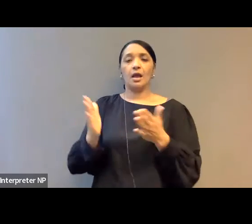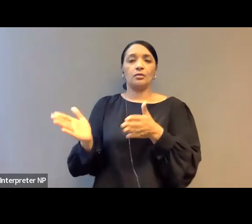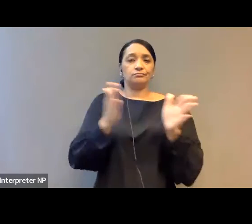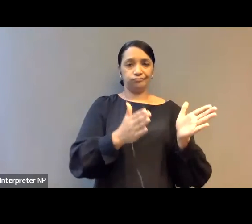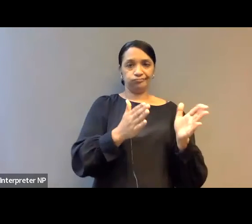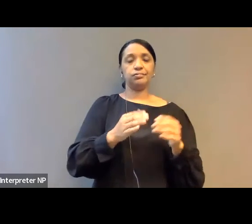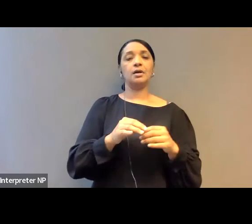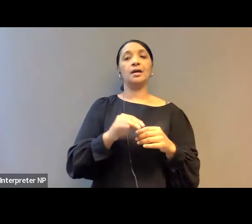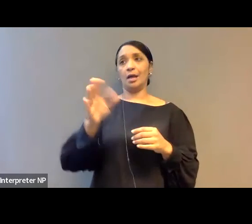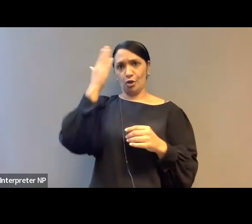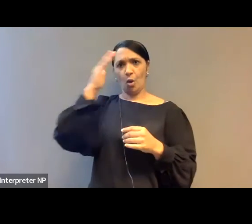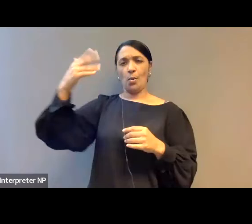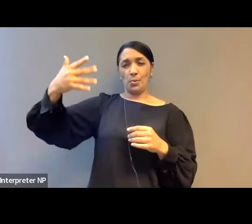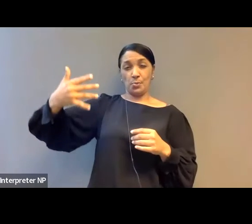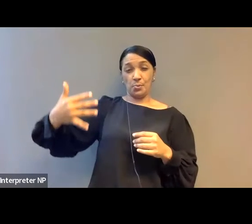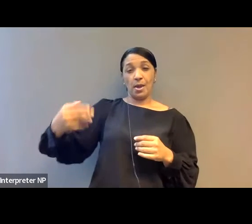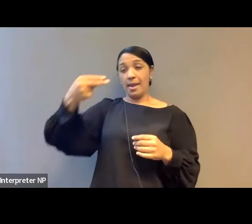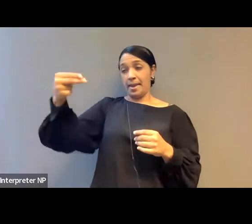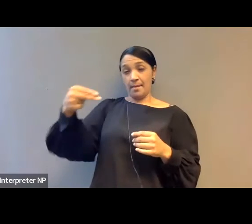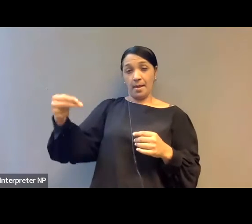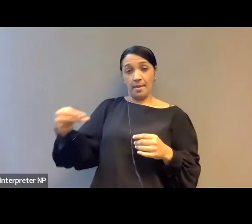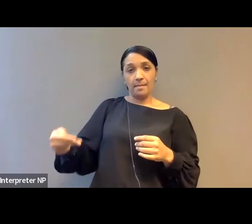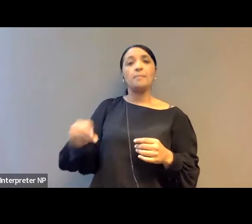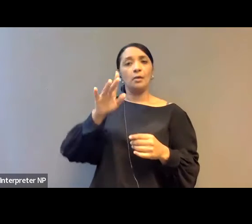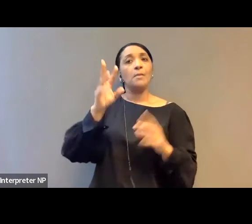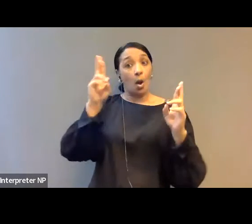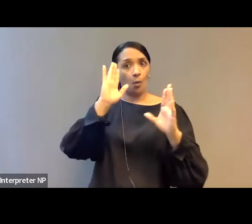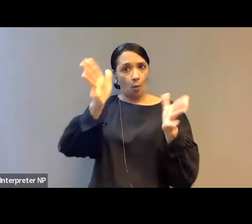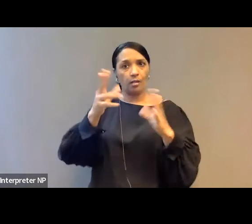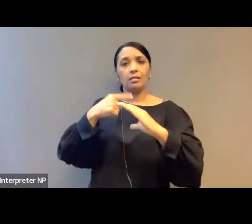Now you have all these names in mind, but you'll receive the PowerPoint,